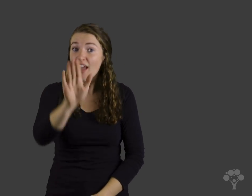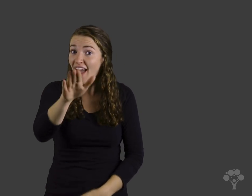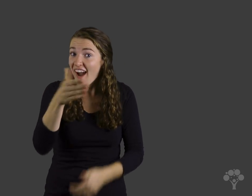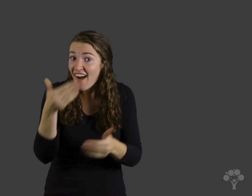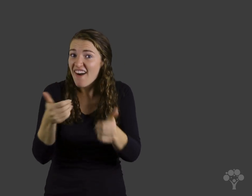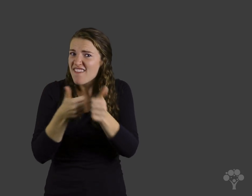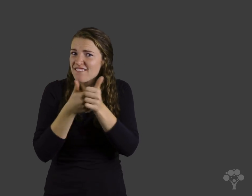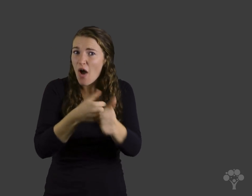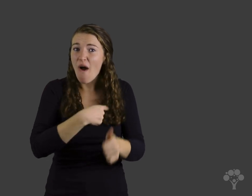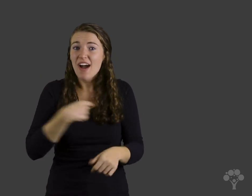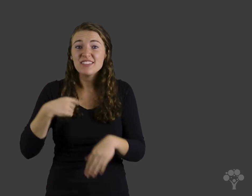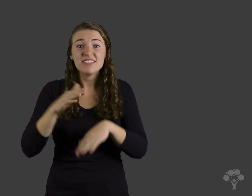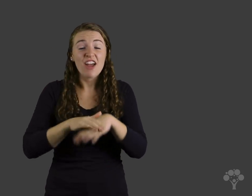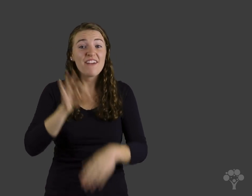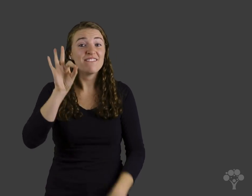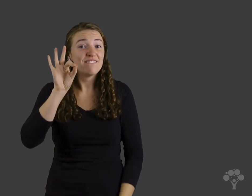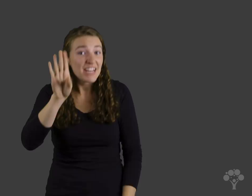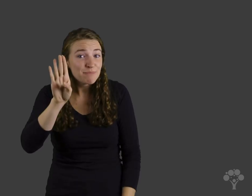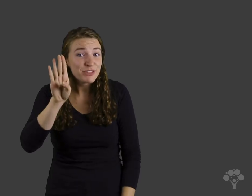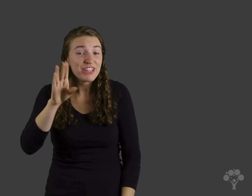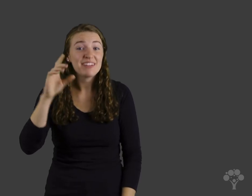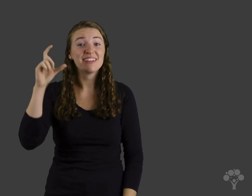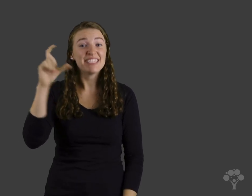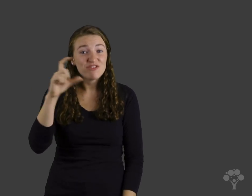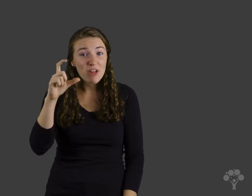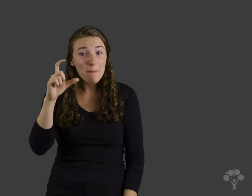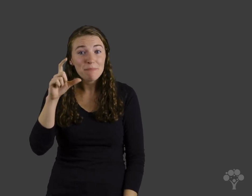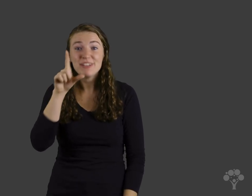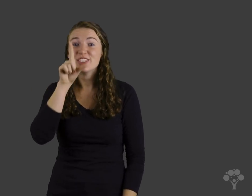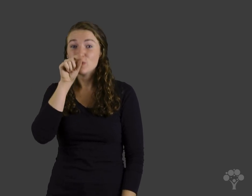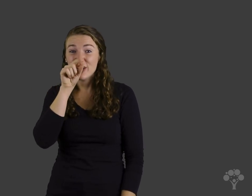Don't forget to follow us on Facebook, Instagram and Twitter!